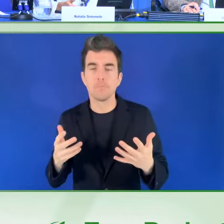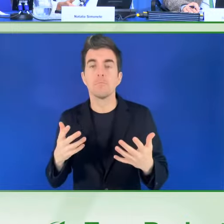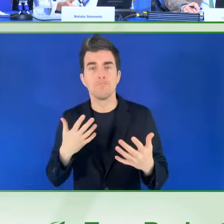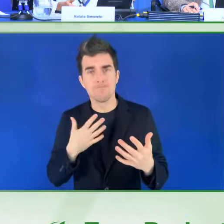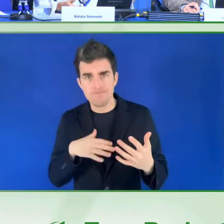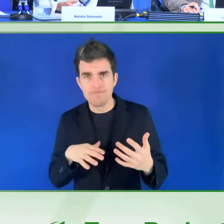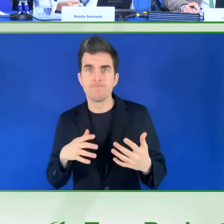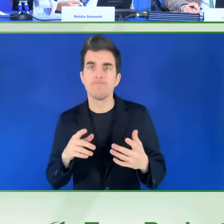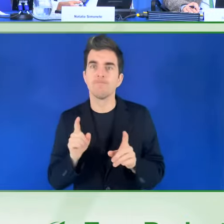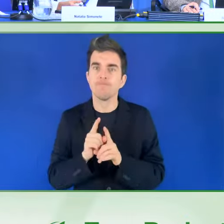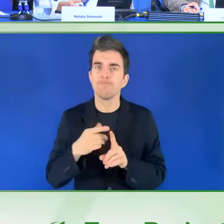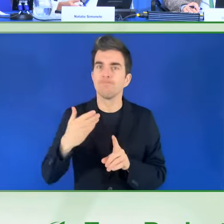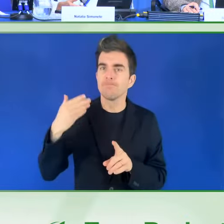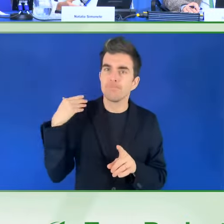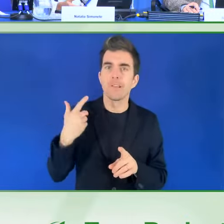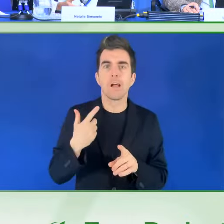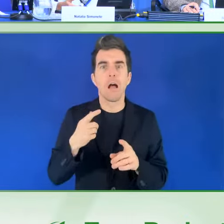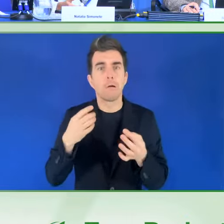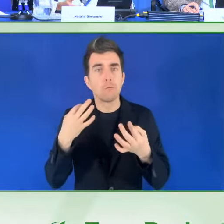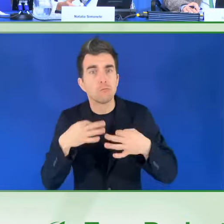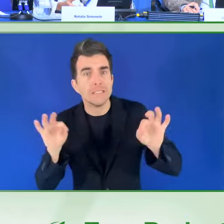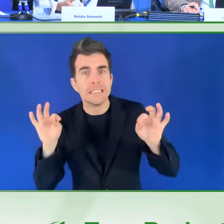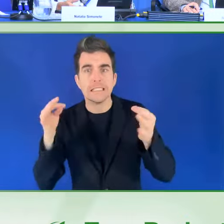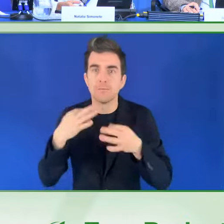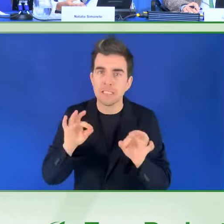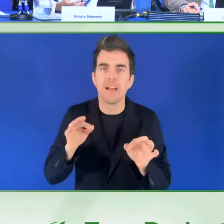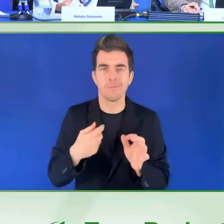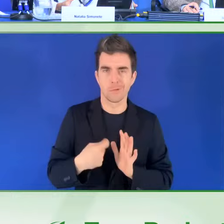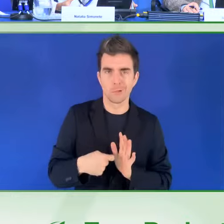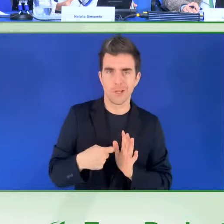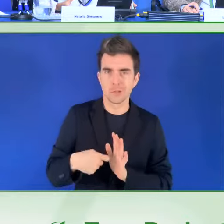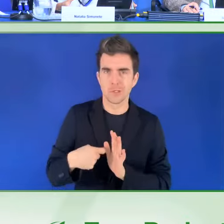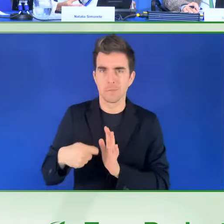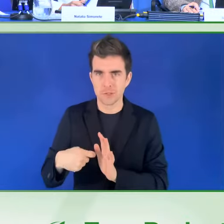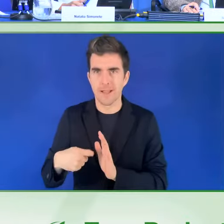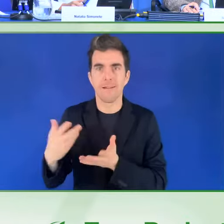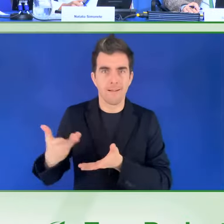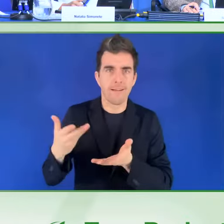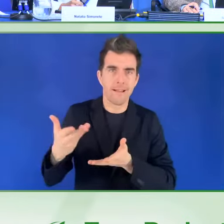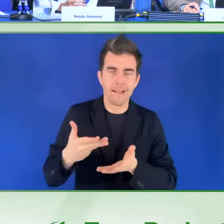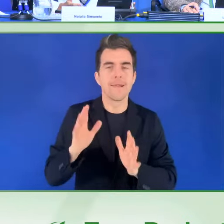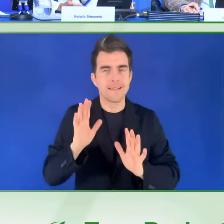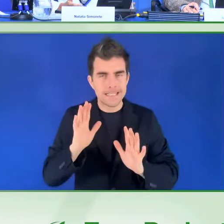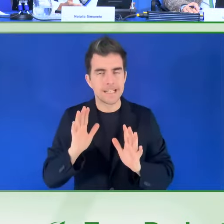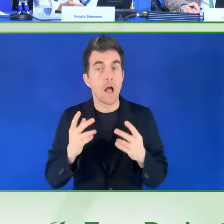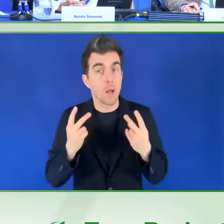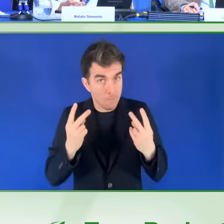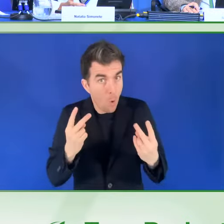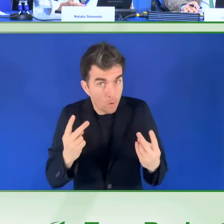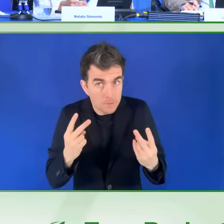which involves different ways of teaching and learning. Such as studying, learning, planning, creating, experimenting, registering, and sharing accessible, inclusive, and diverse practices.